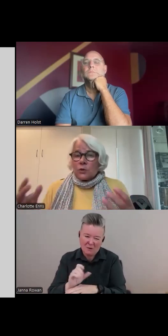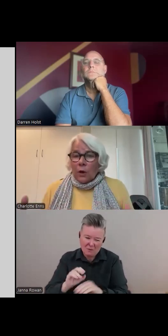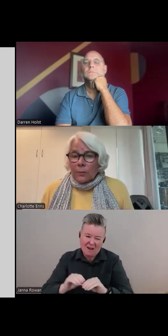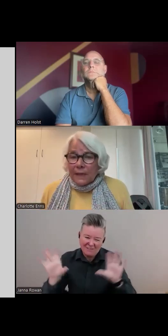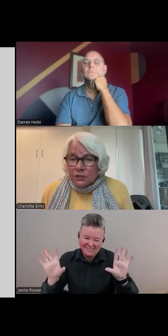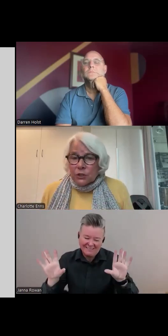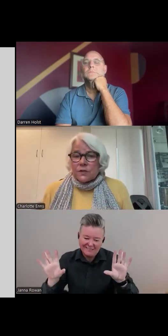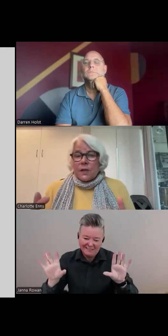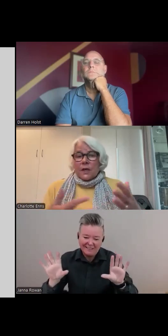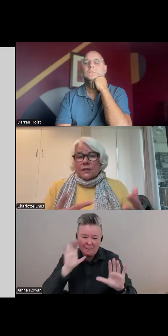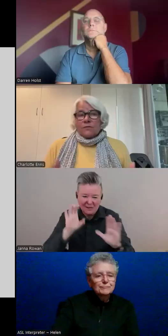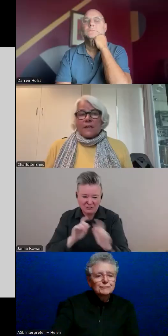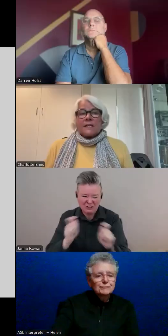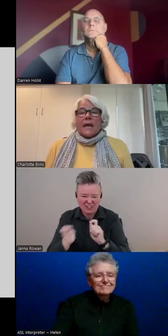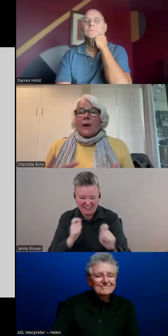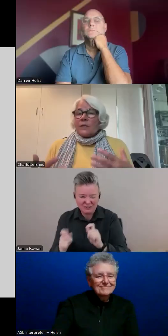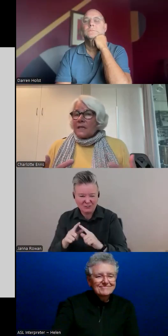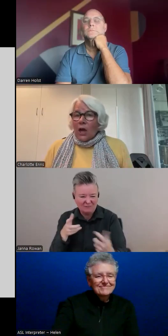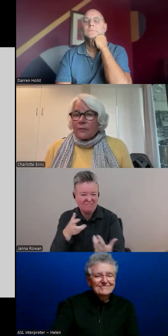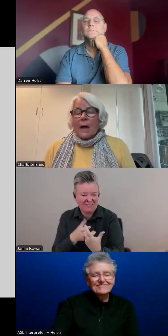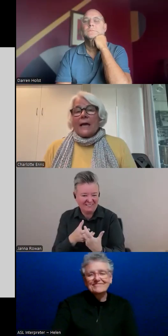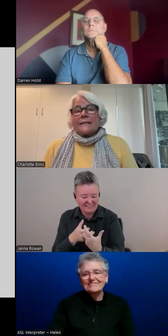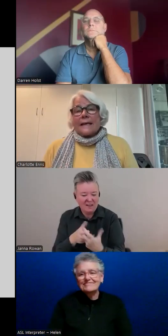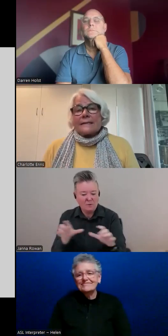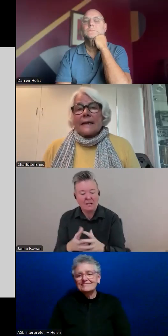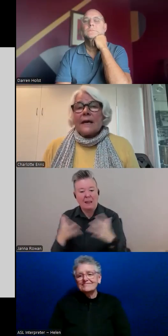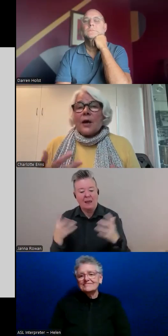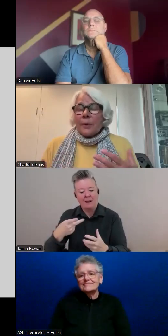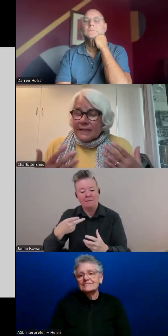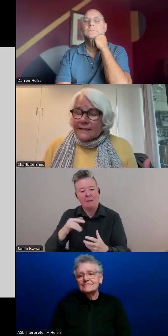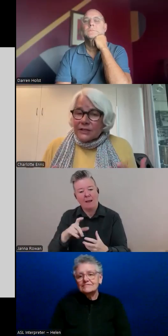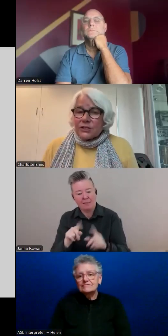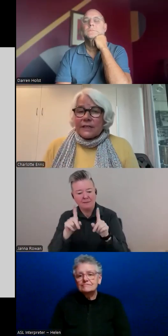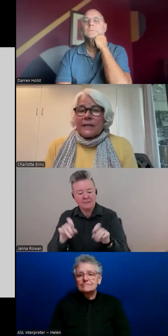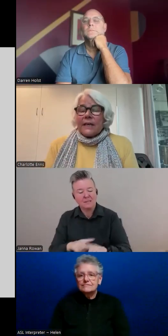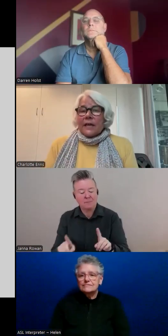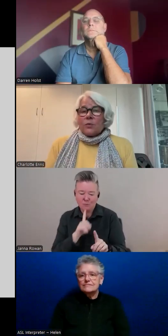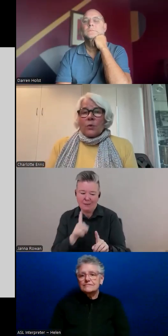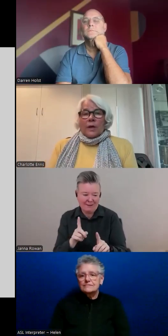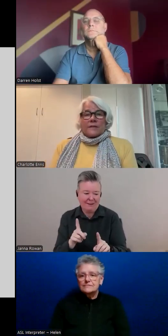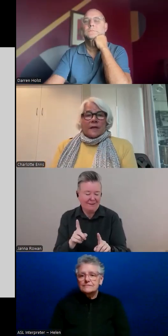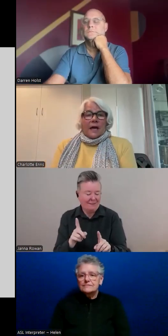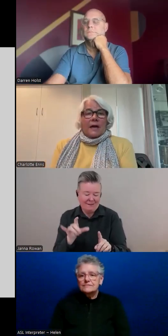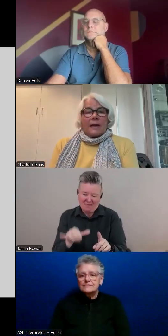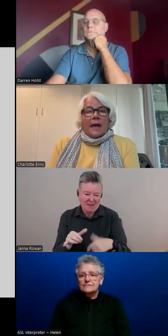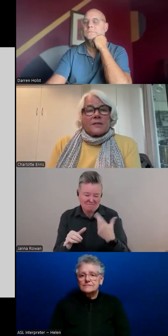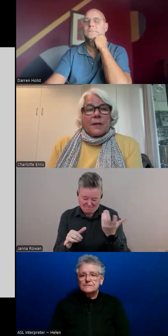and redo all the pictures to fit and we did a lot of pilot testing, but essentially